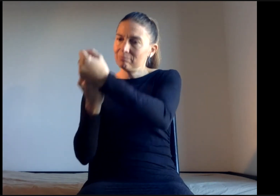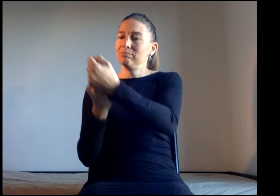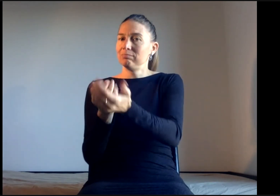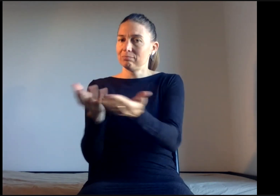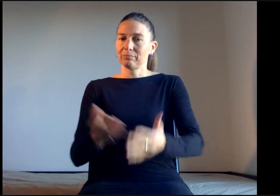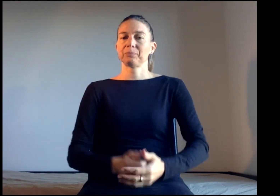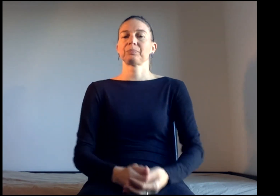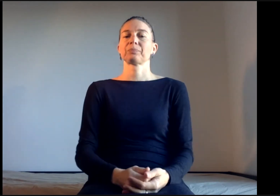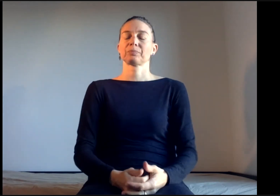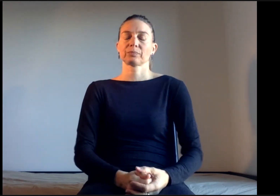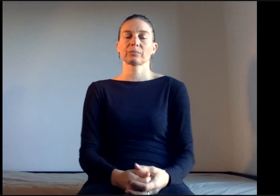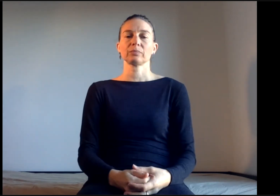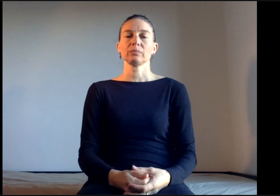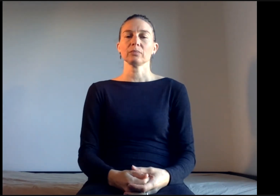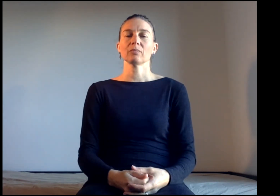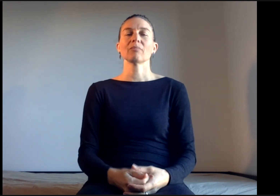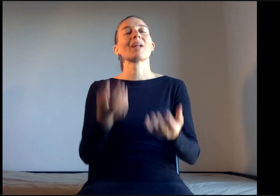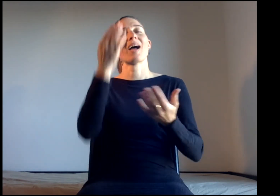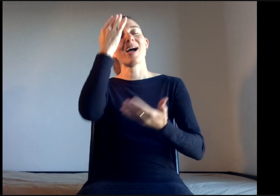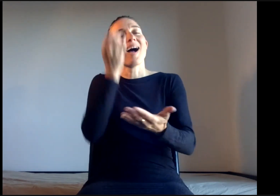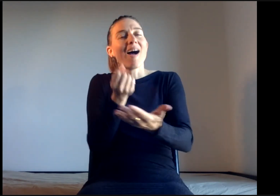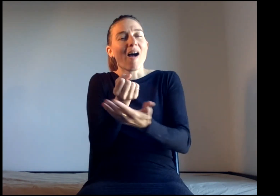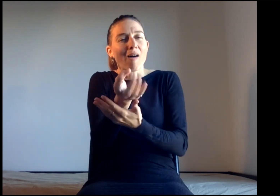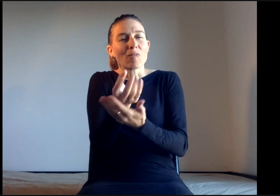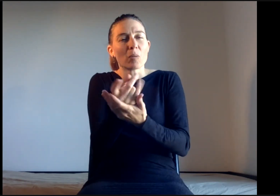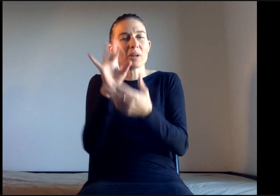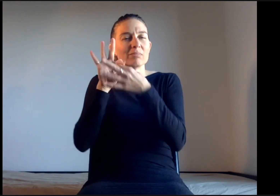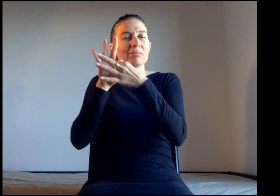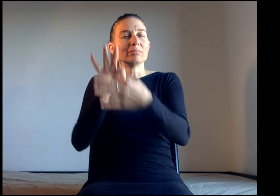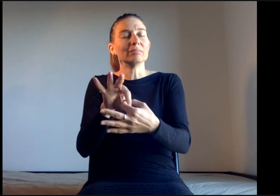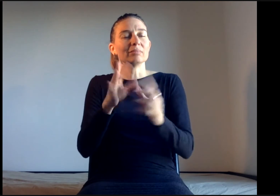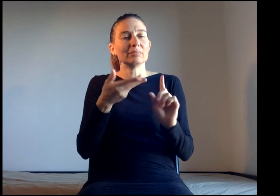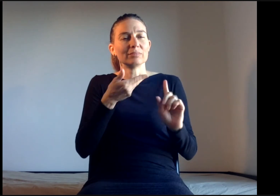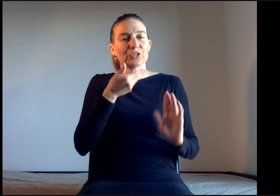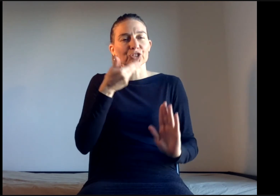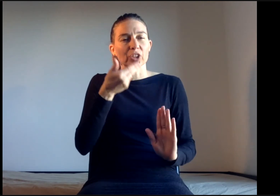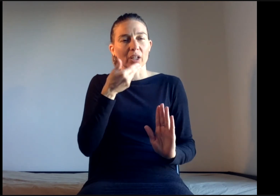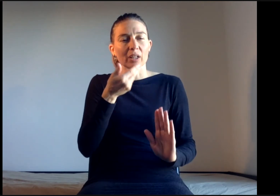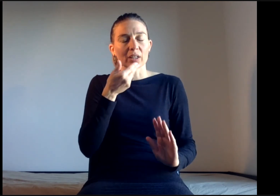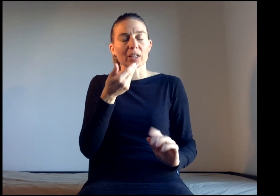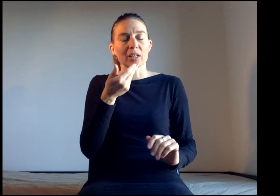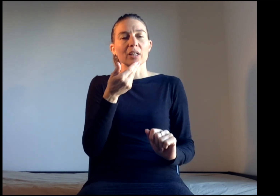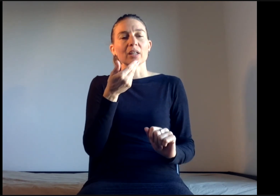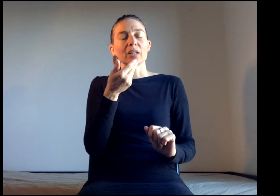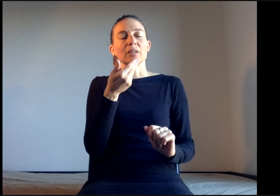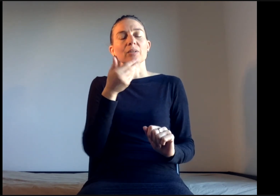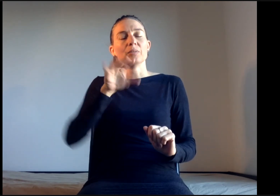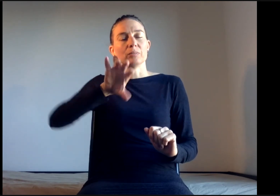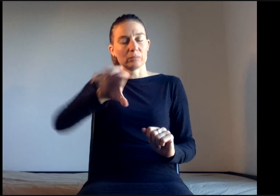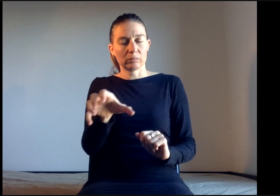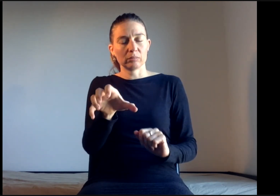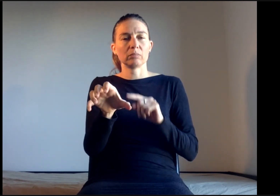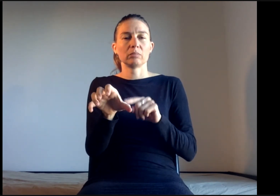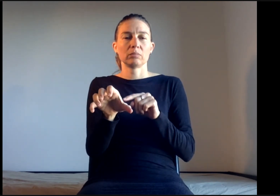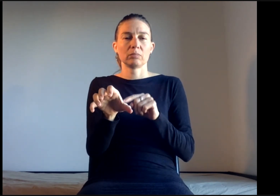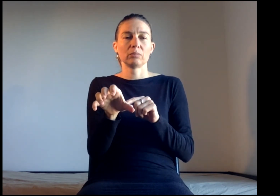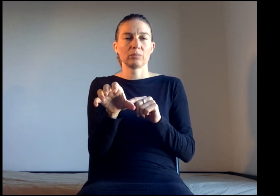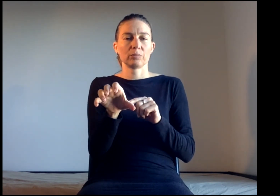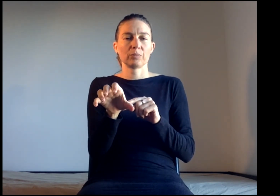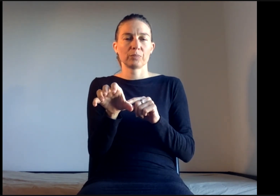Now on broader issue and situation for people with intellectual disabilities